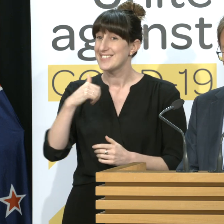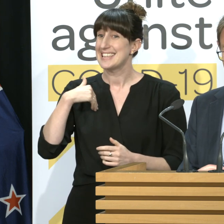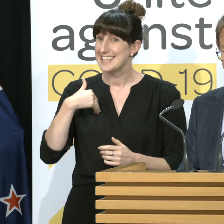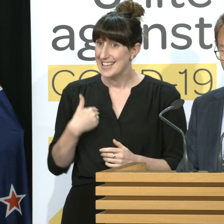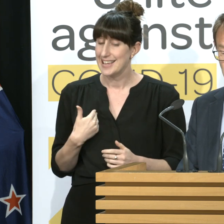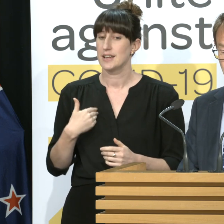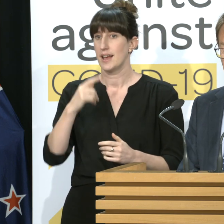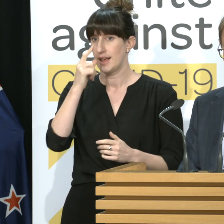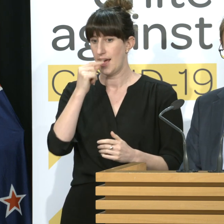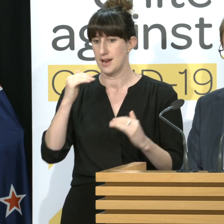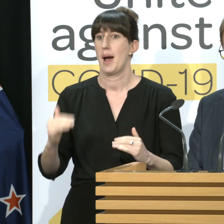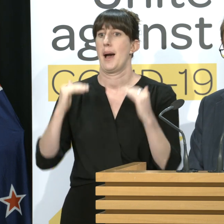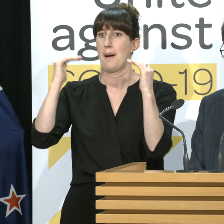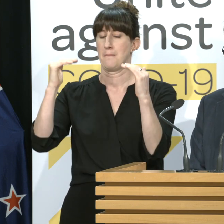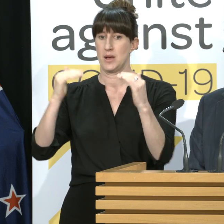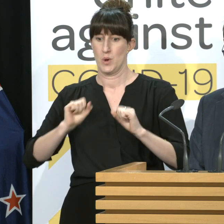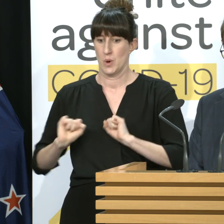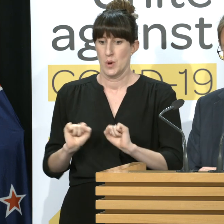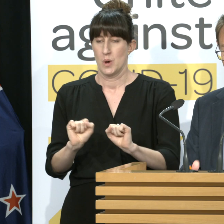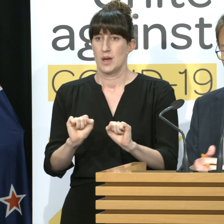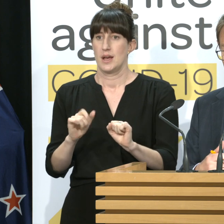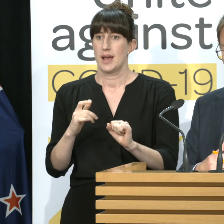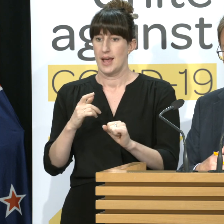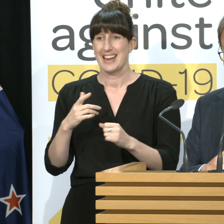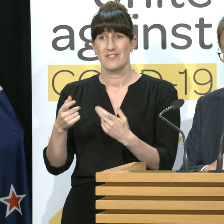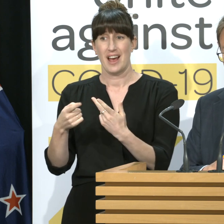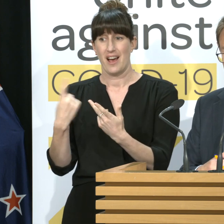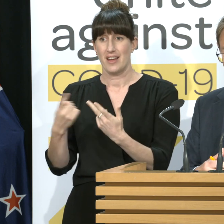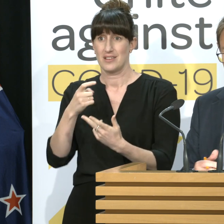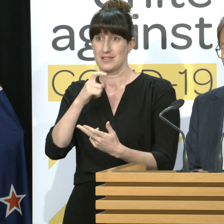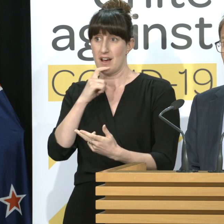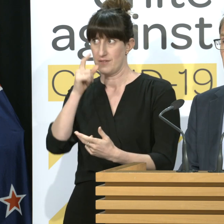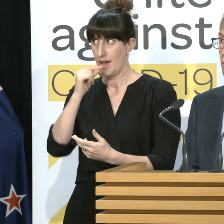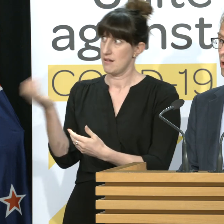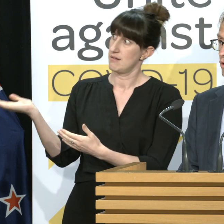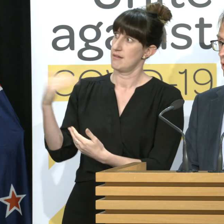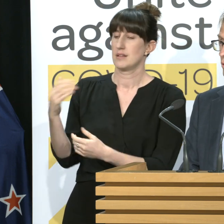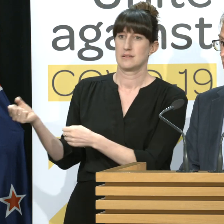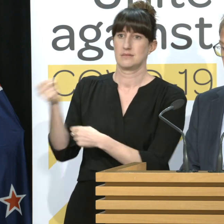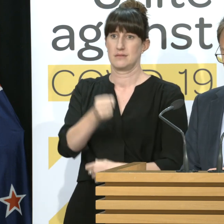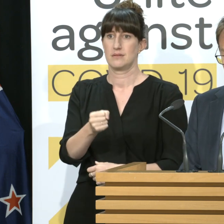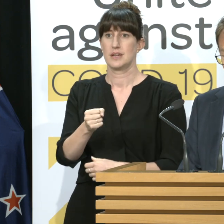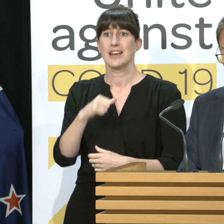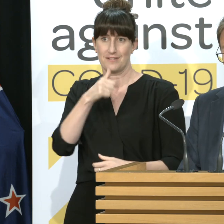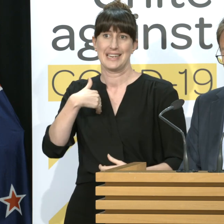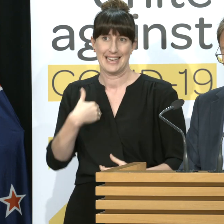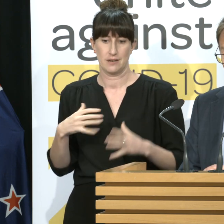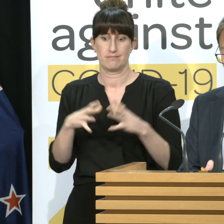and we have trained people and other resources on stand-by. Our border controls, as the minister mentioned, are strong